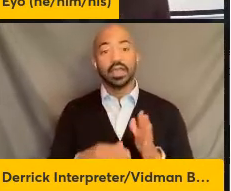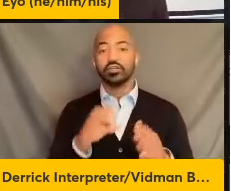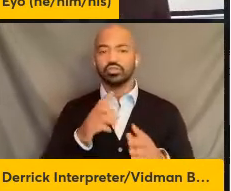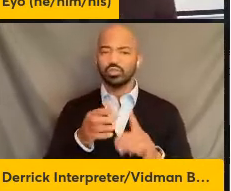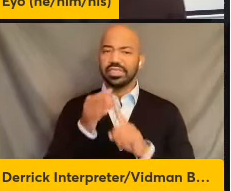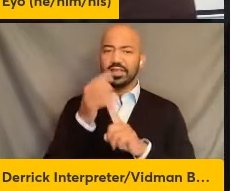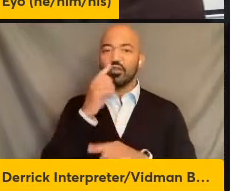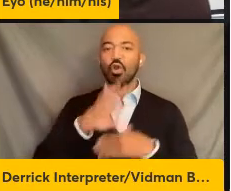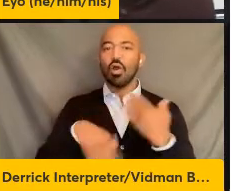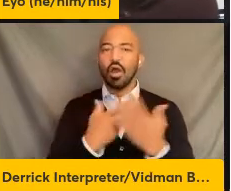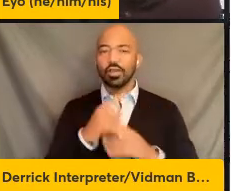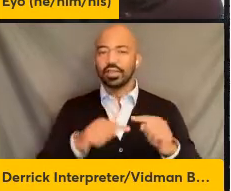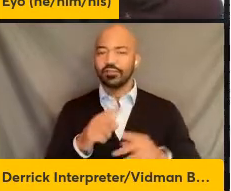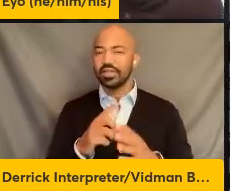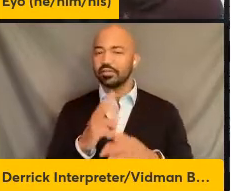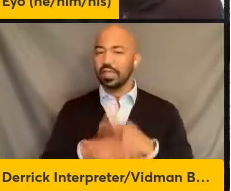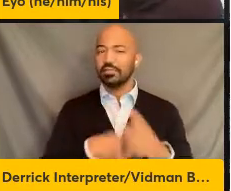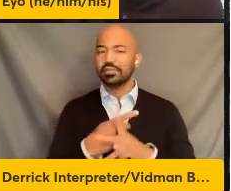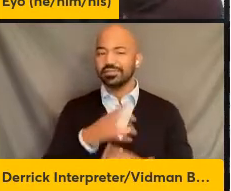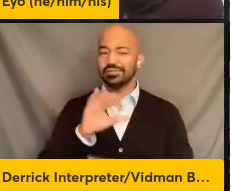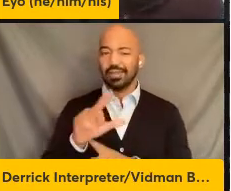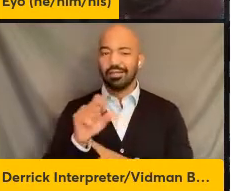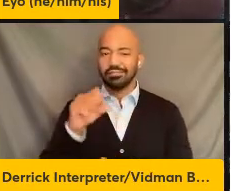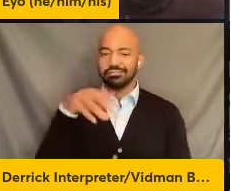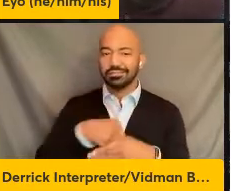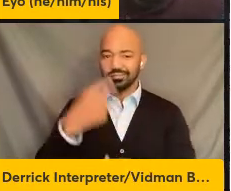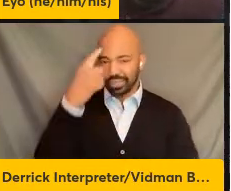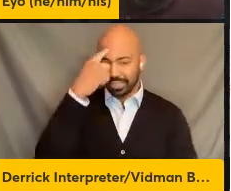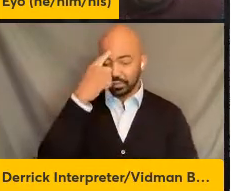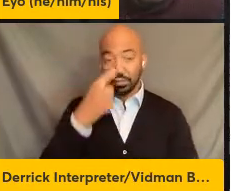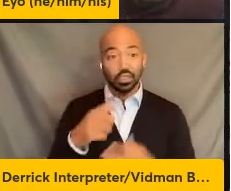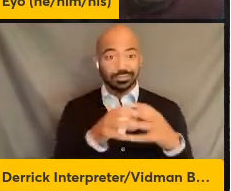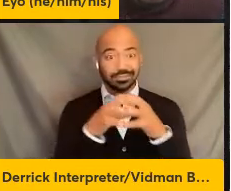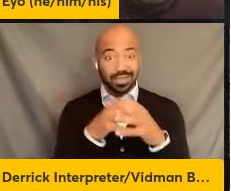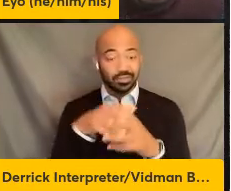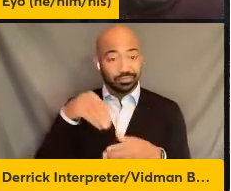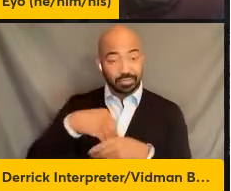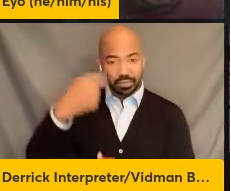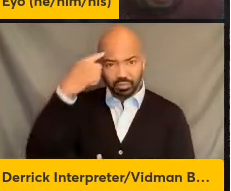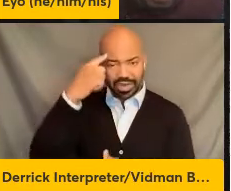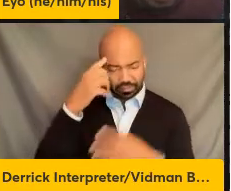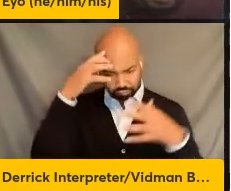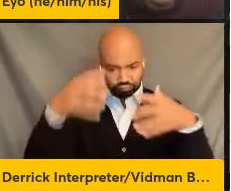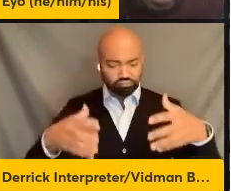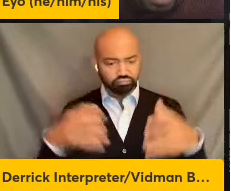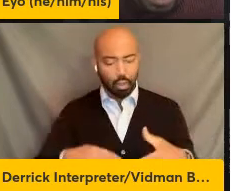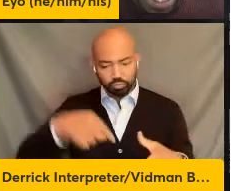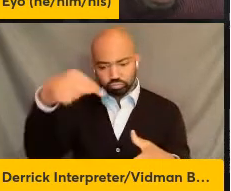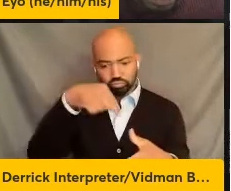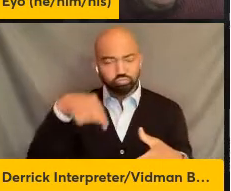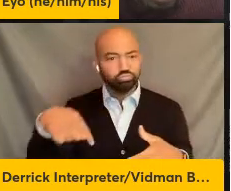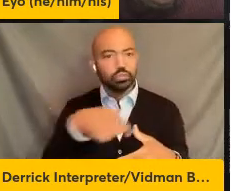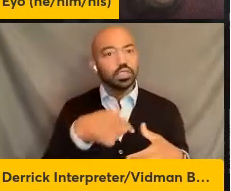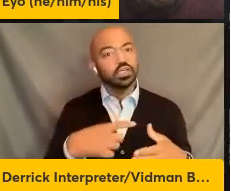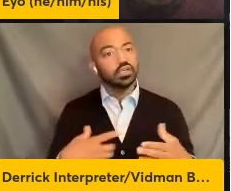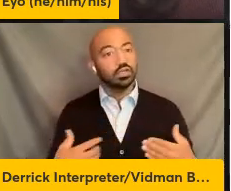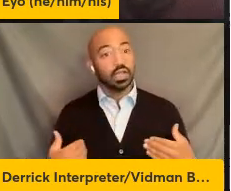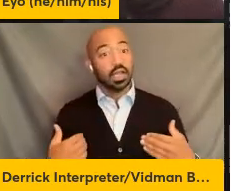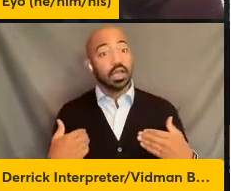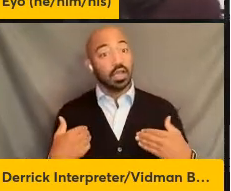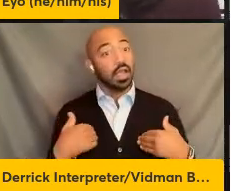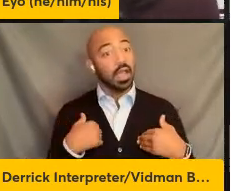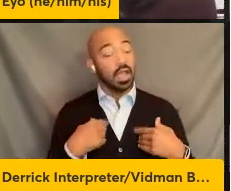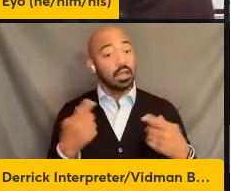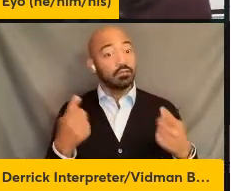cell types of the brain, because unlike other cell types in the brain, they they actually born outside the brain and then